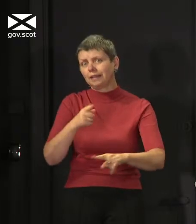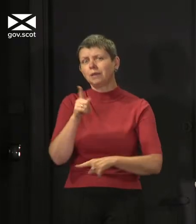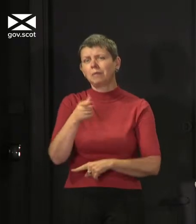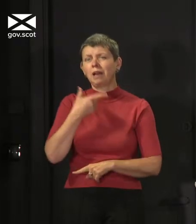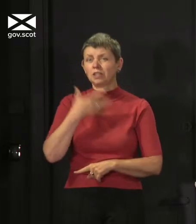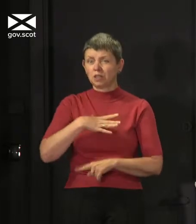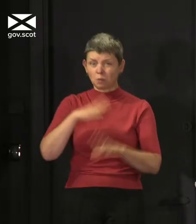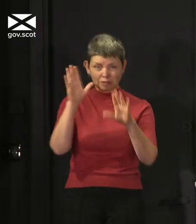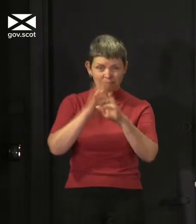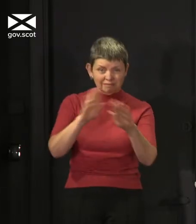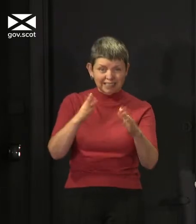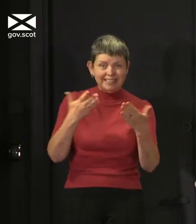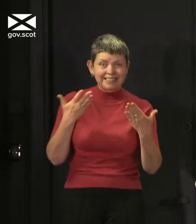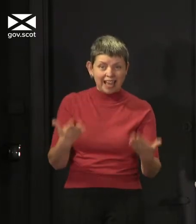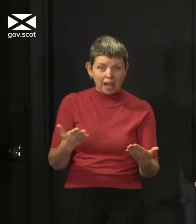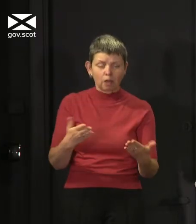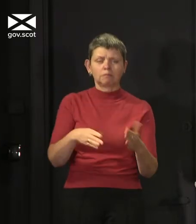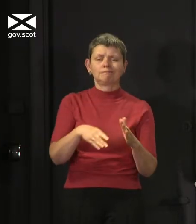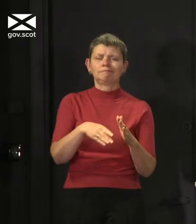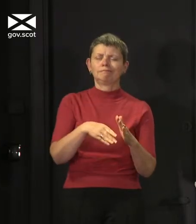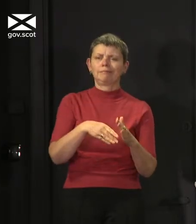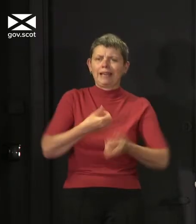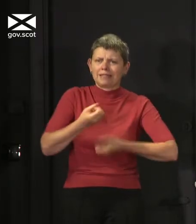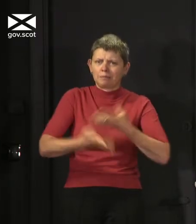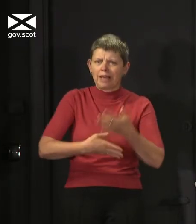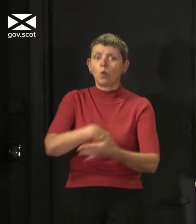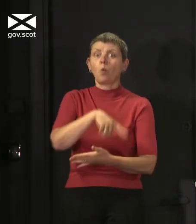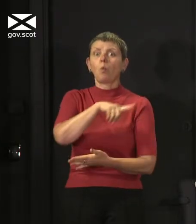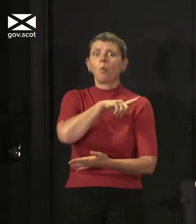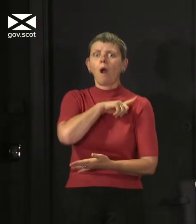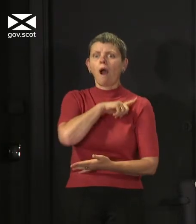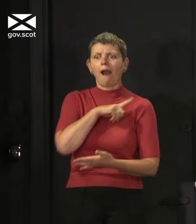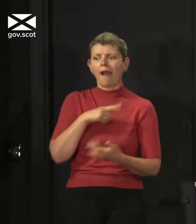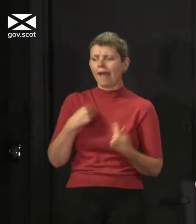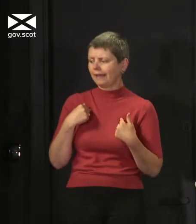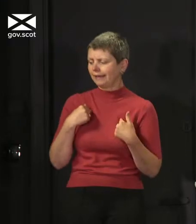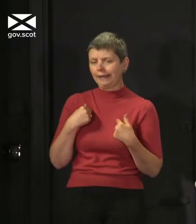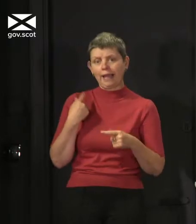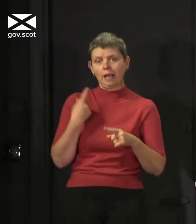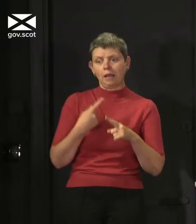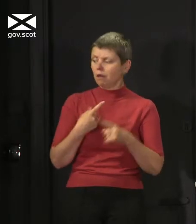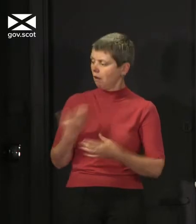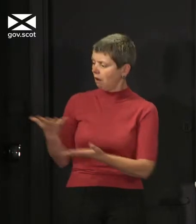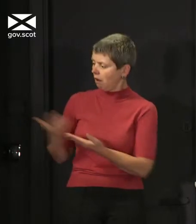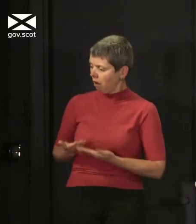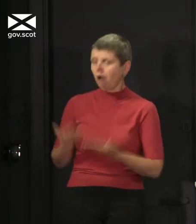to set out the reasons why we are not immediately agreeing the list of countries the UK Government